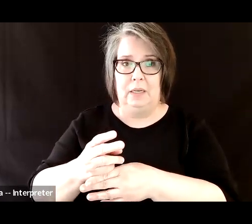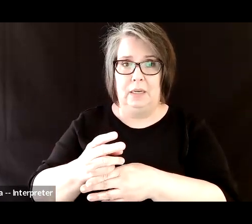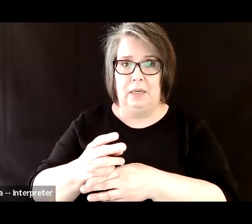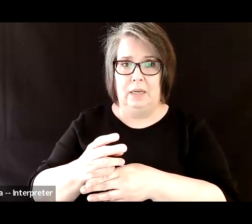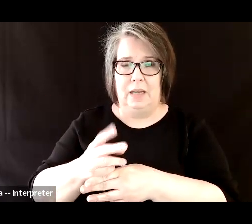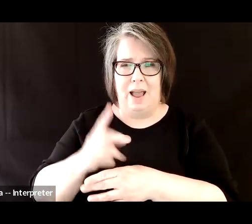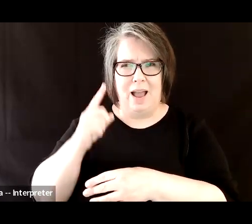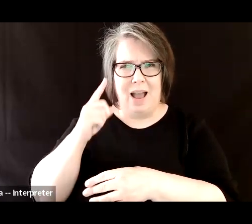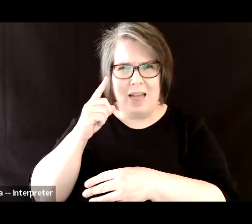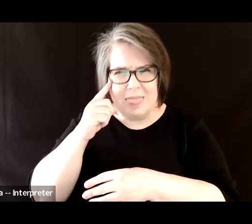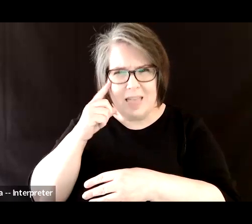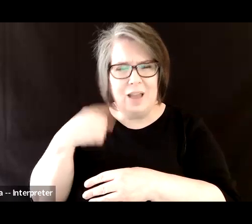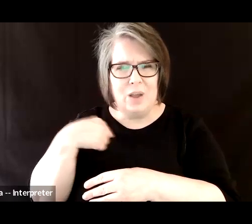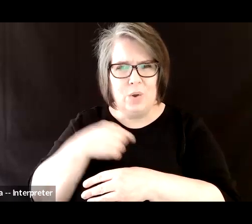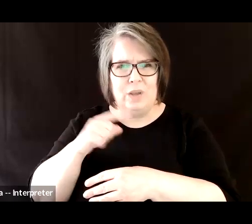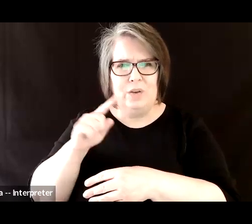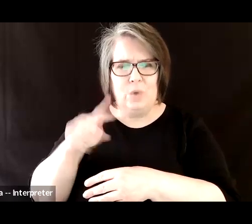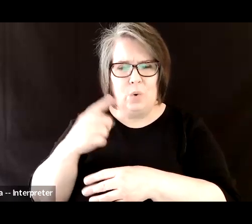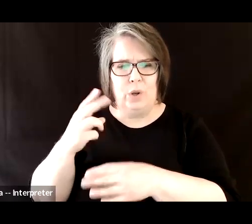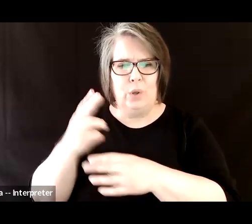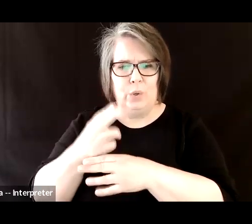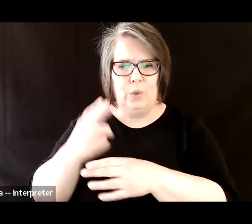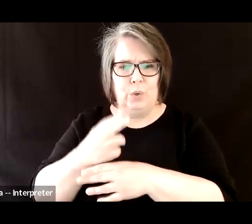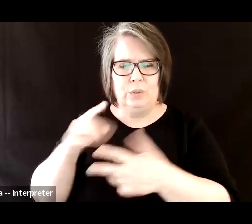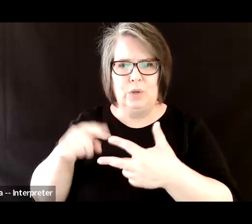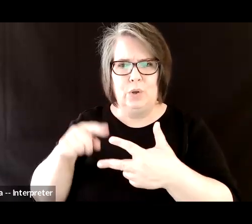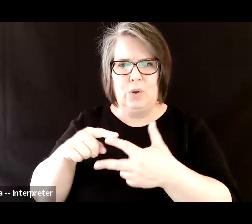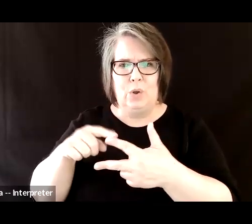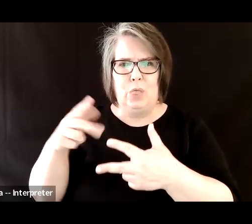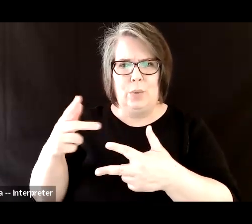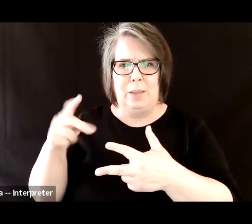I think we've only used 3Play Media for audio description. Is that right? >> Yes.